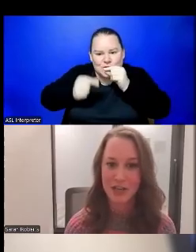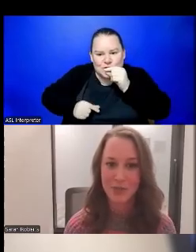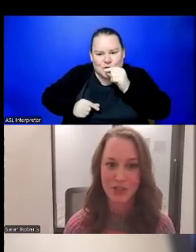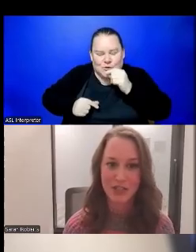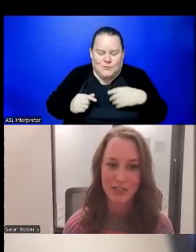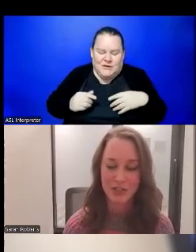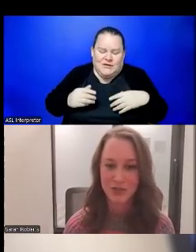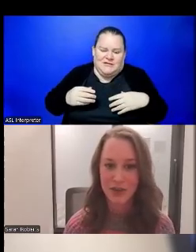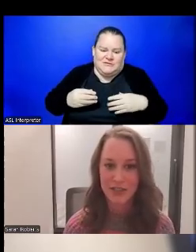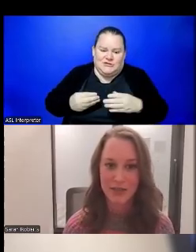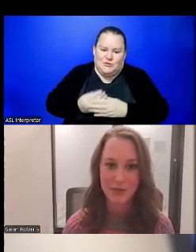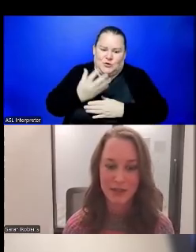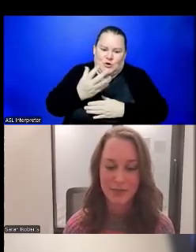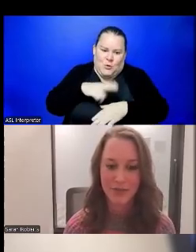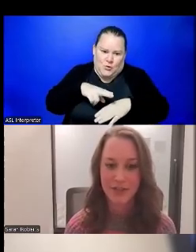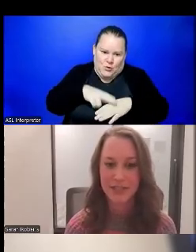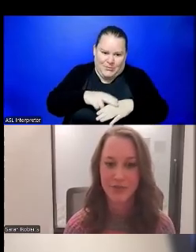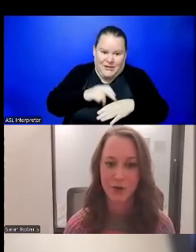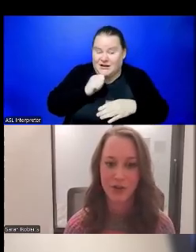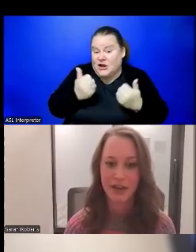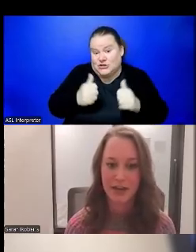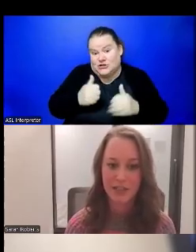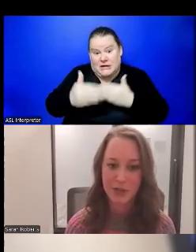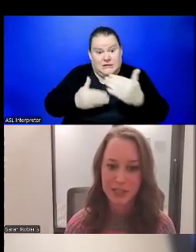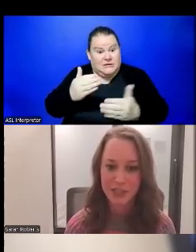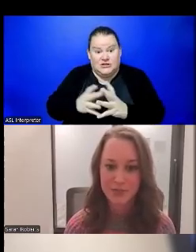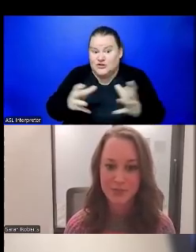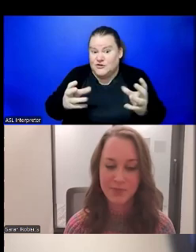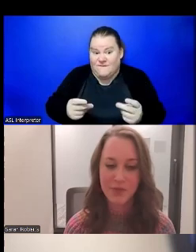trying to push things too fast and put them at risk for that aspiration.